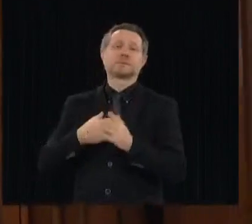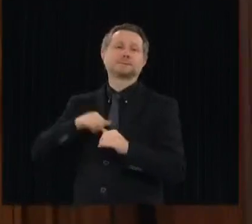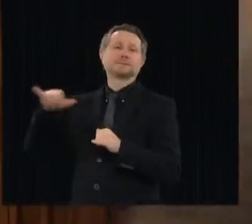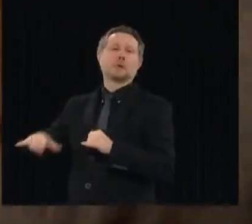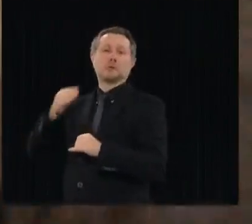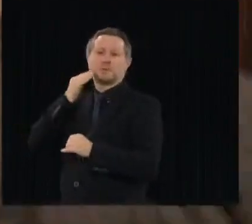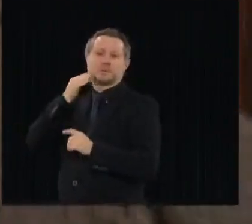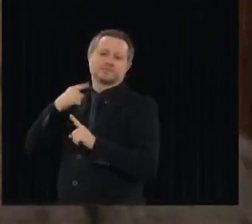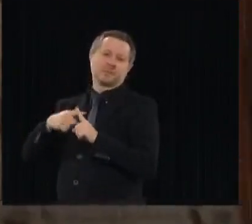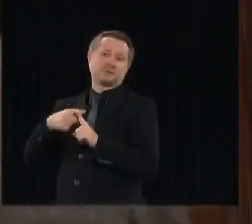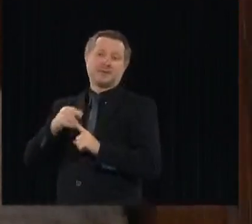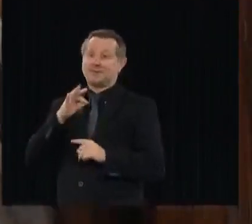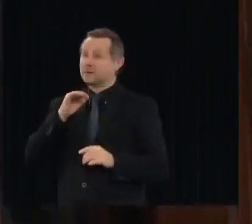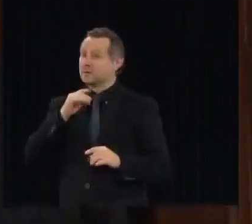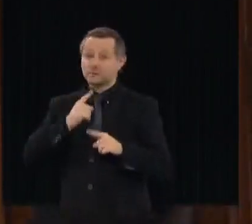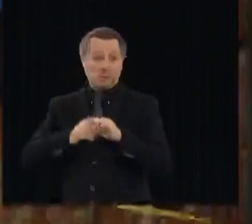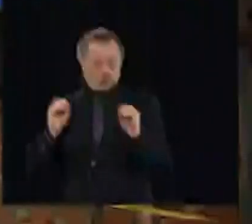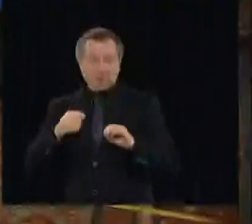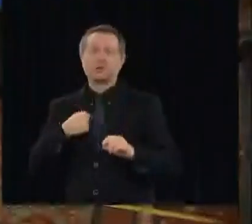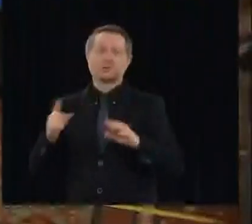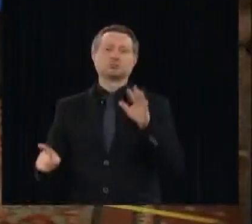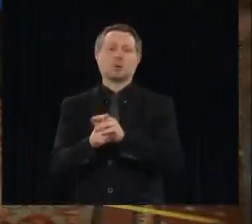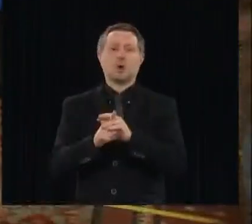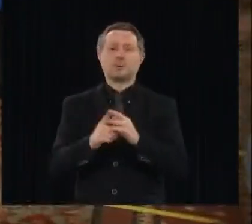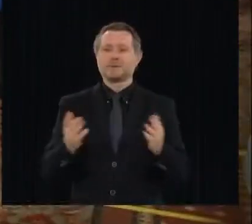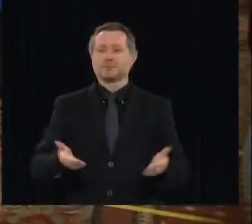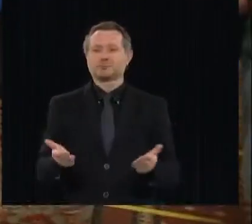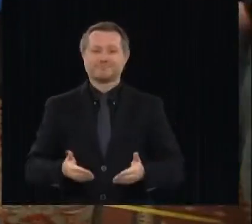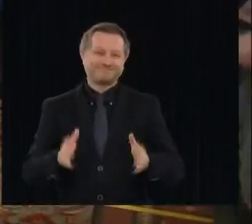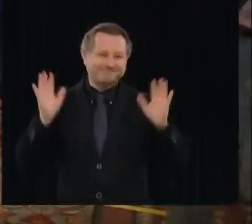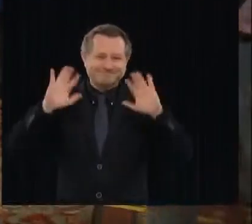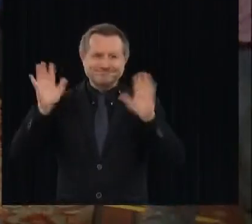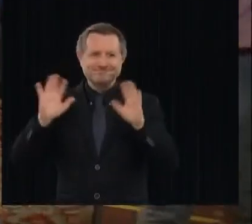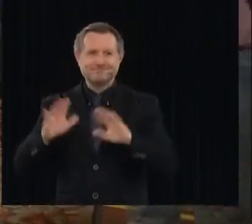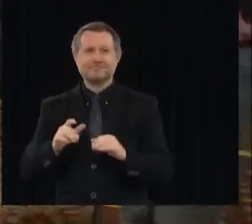IF I'M NOT HERE TOMORROW, IT